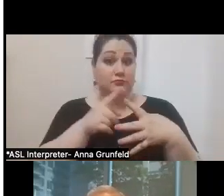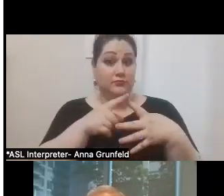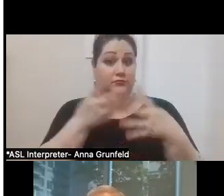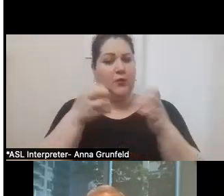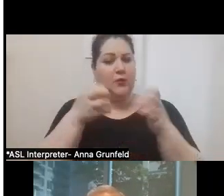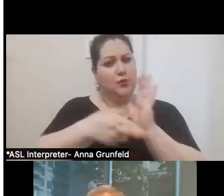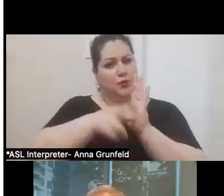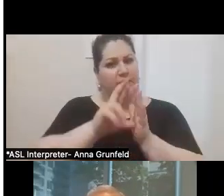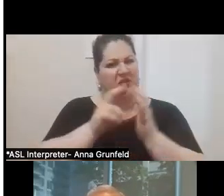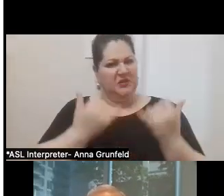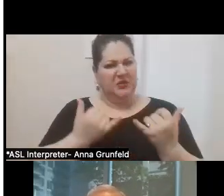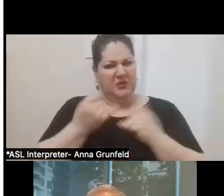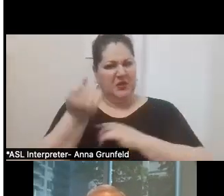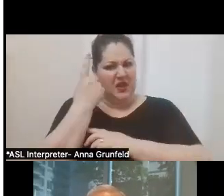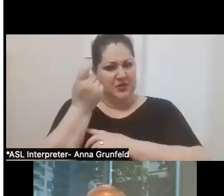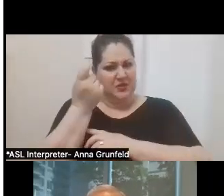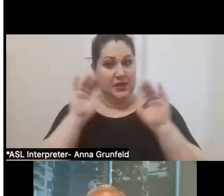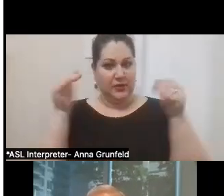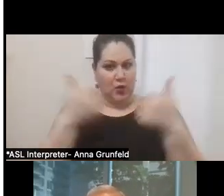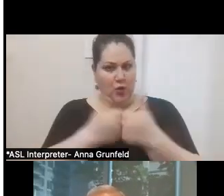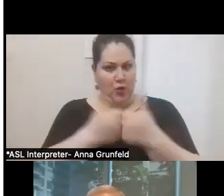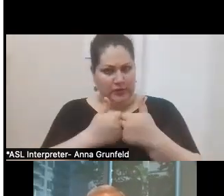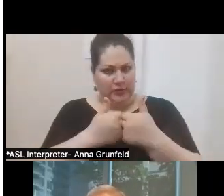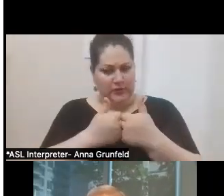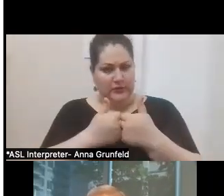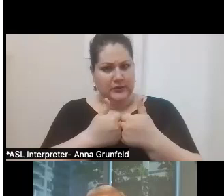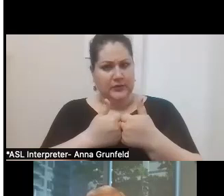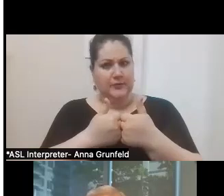of autism as it relates to adults in Canada.